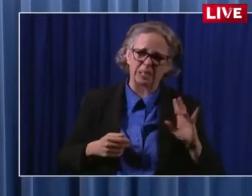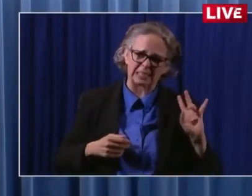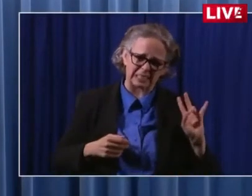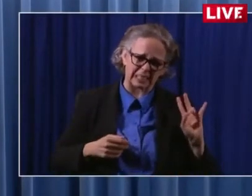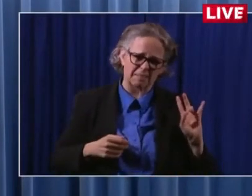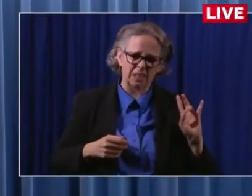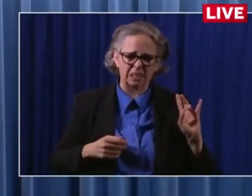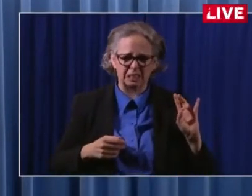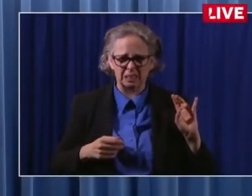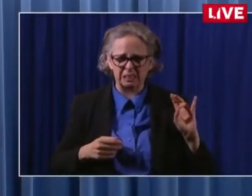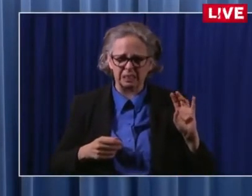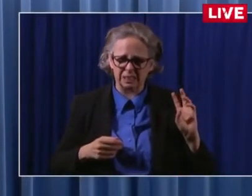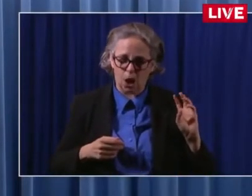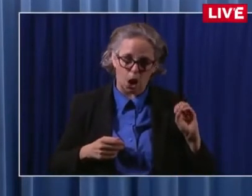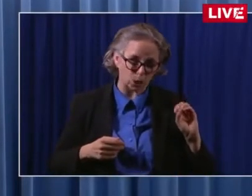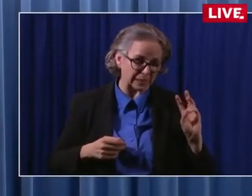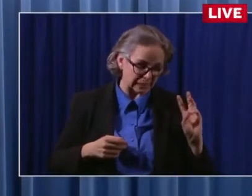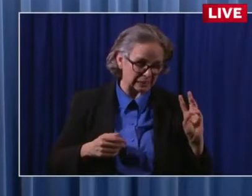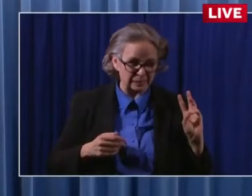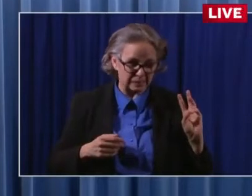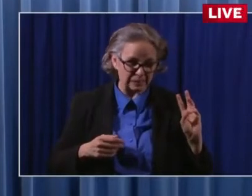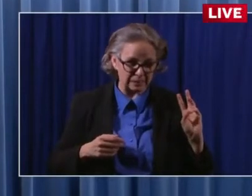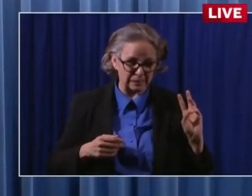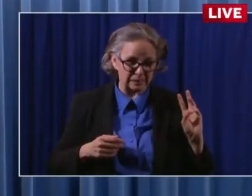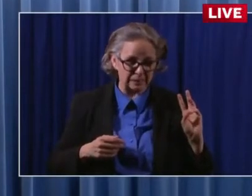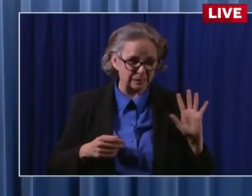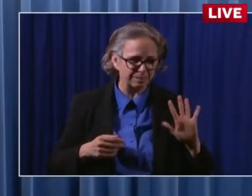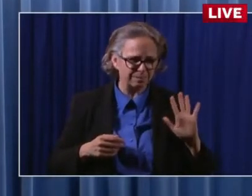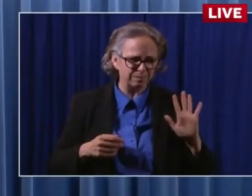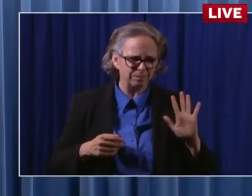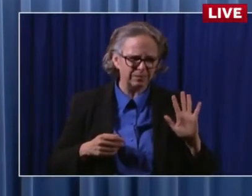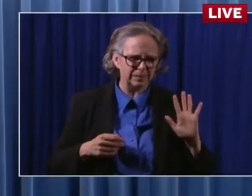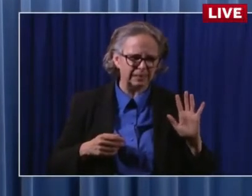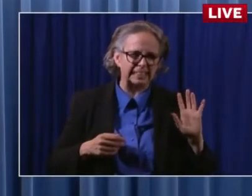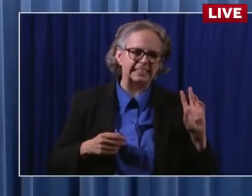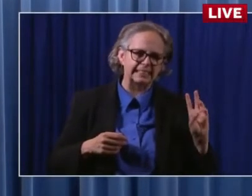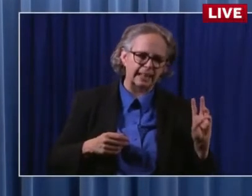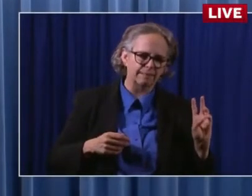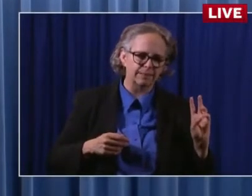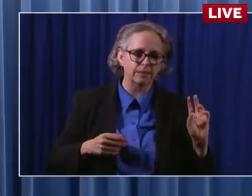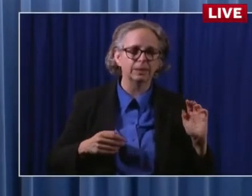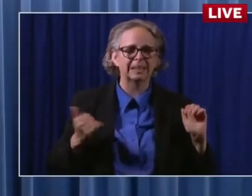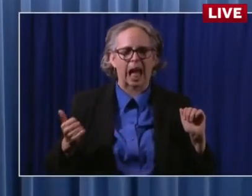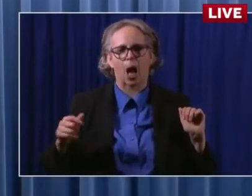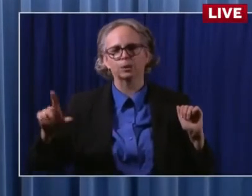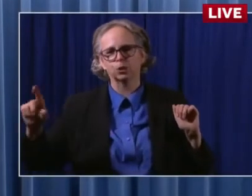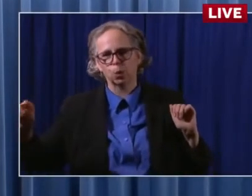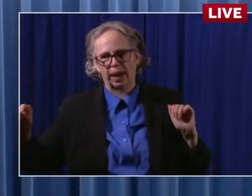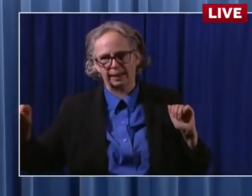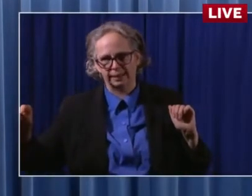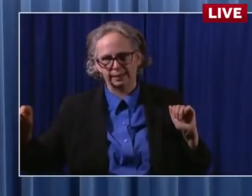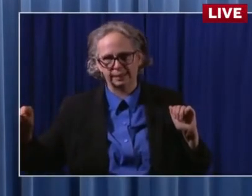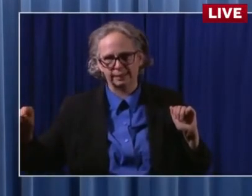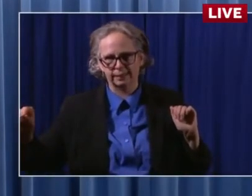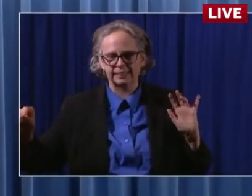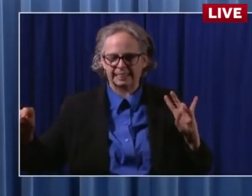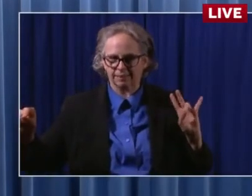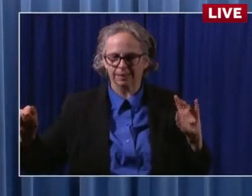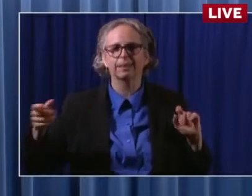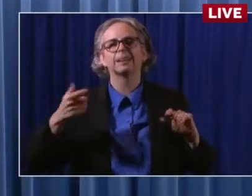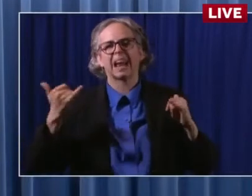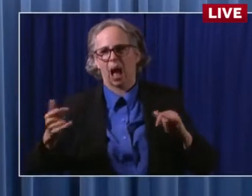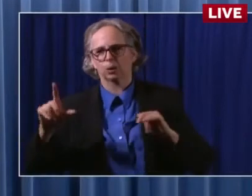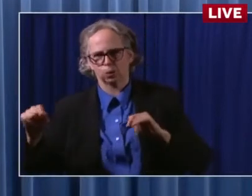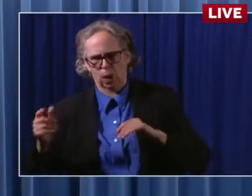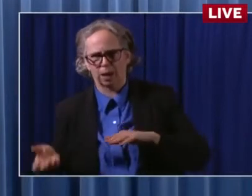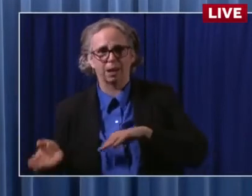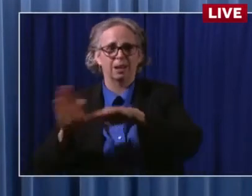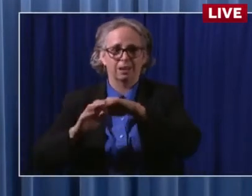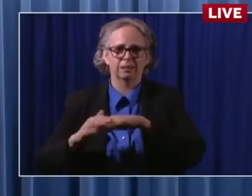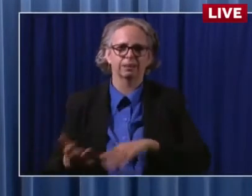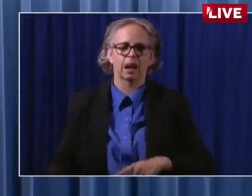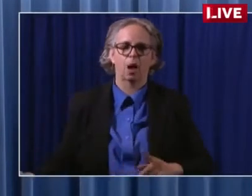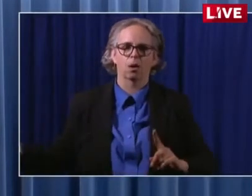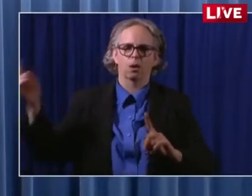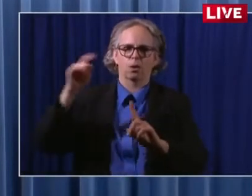THE AVERAGE HOSPITAL ADMISSION PER DAY MORE THAN DOUBLED, 706 TO 20 ON JULY 2.